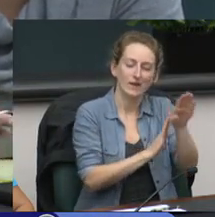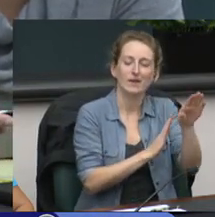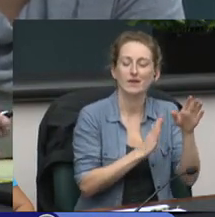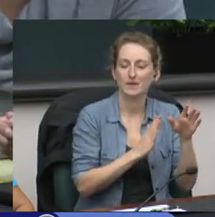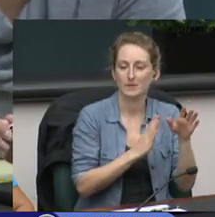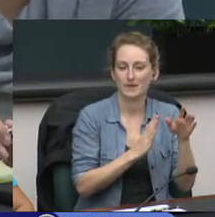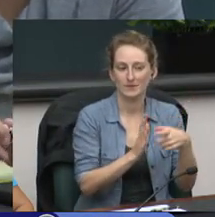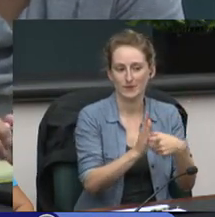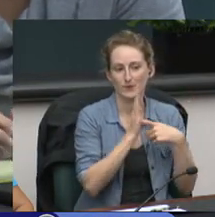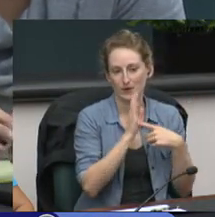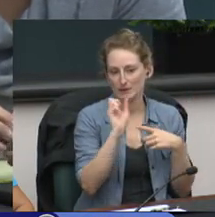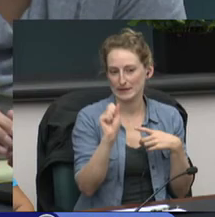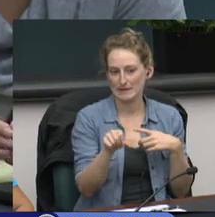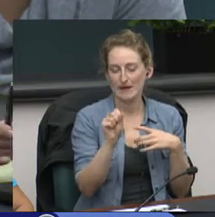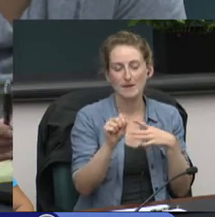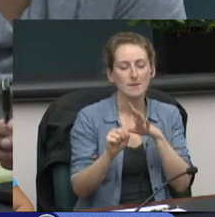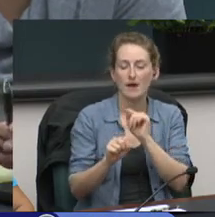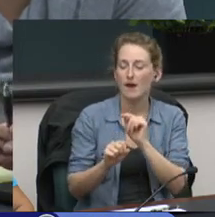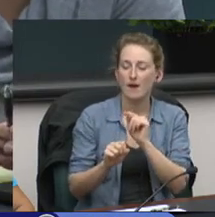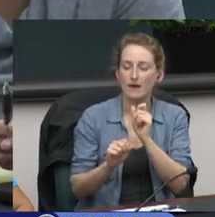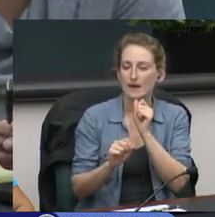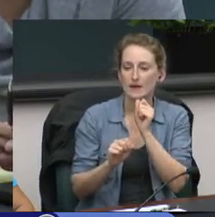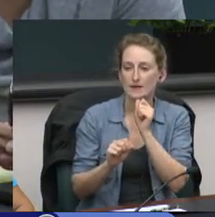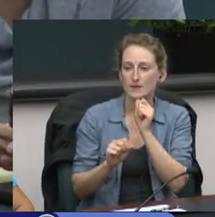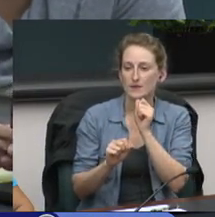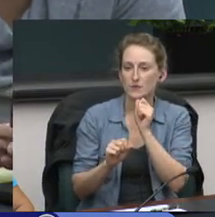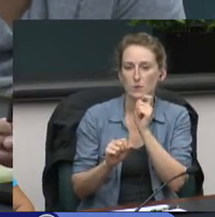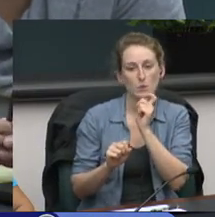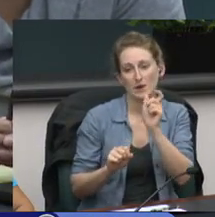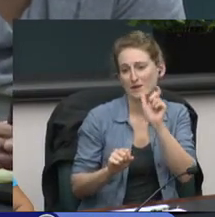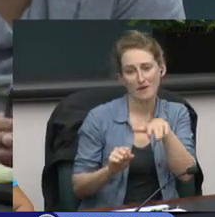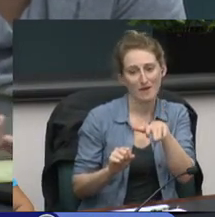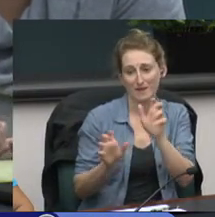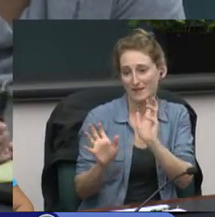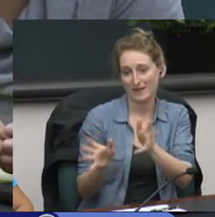think that's something that you have to leave in but again I would leave that